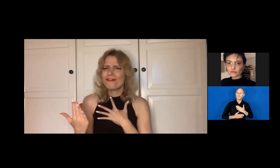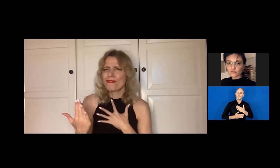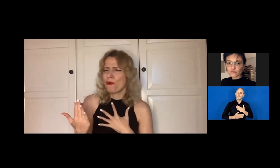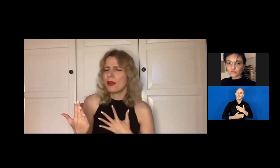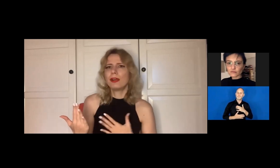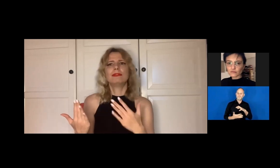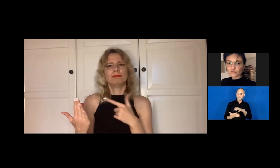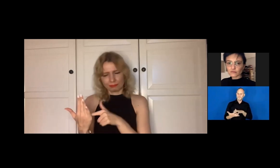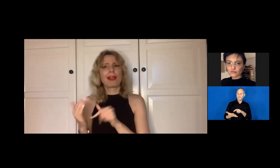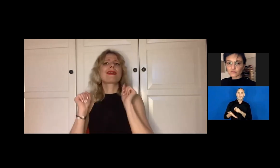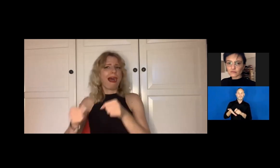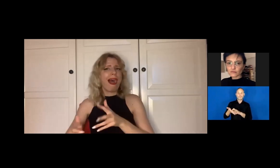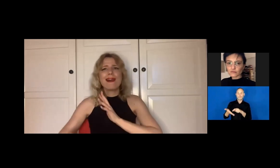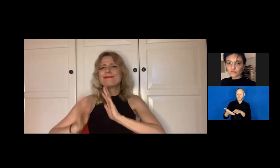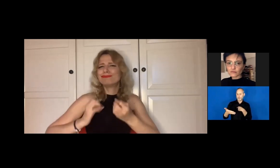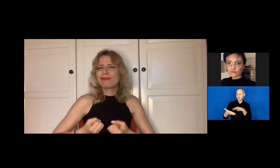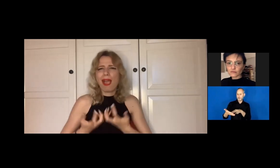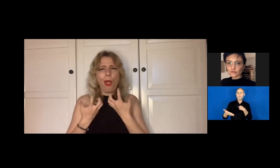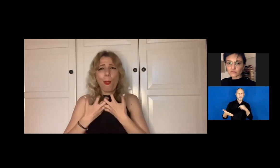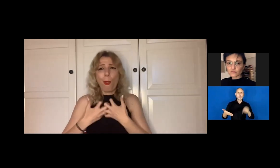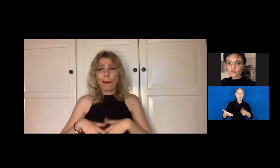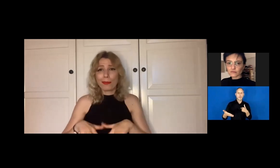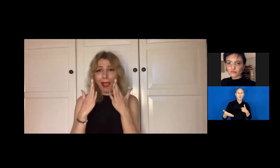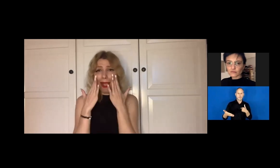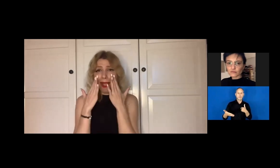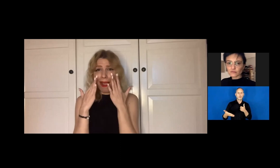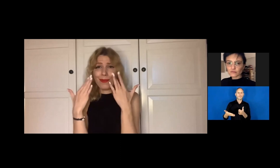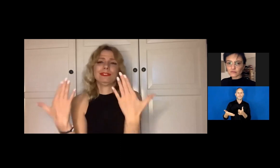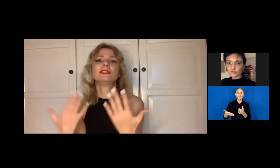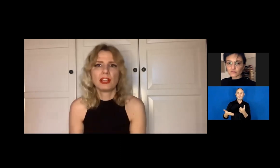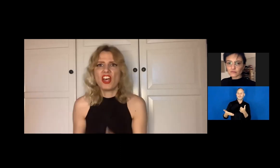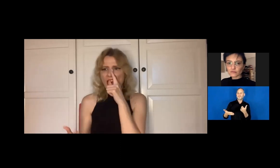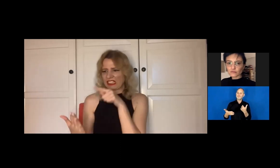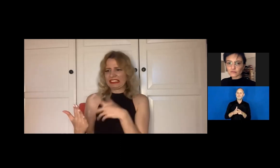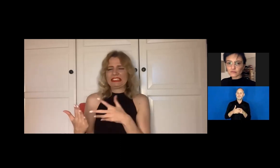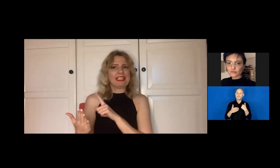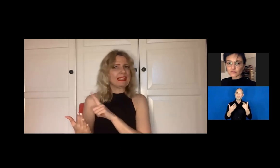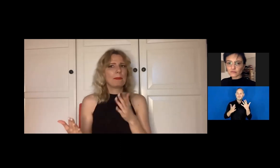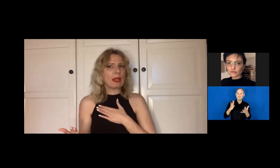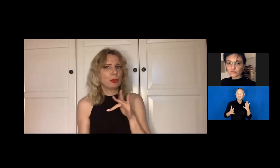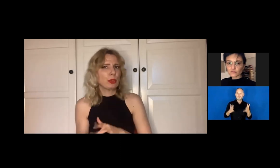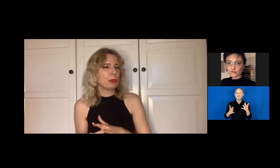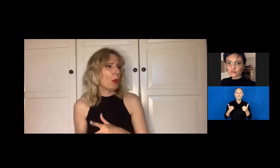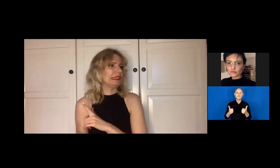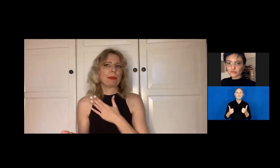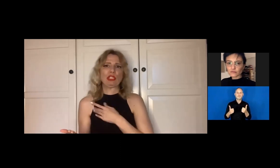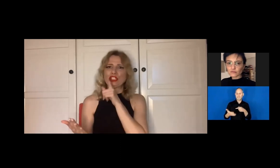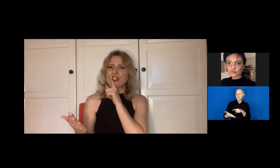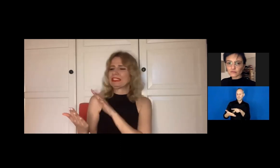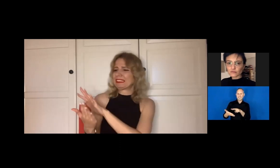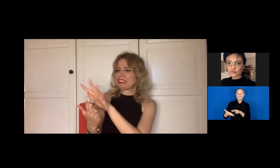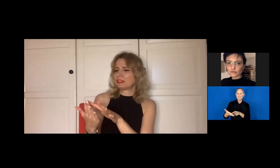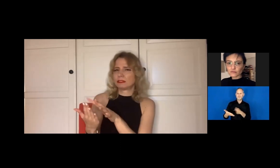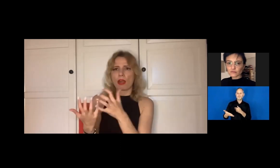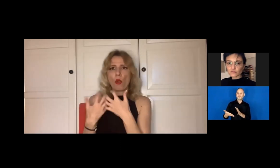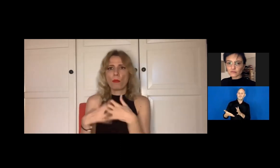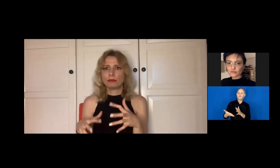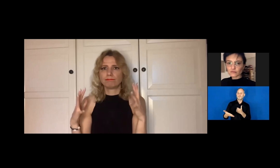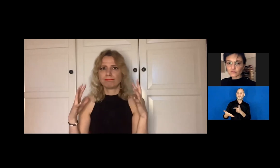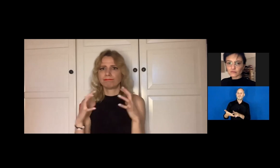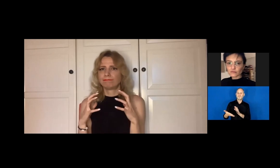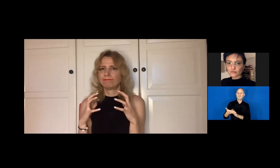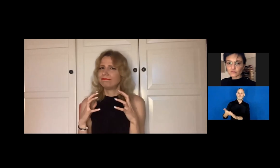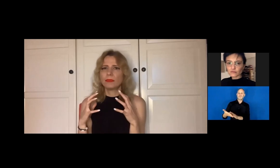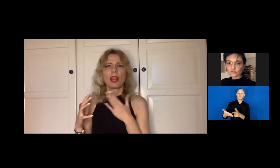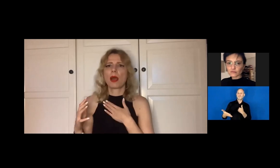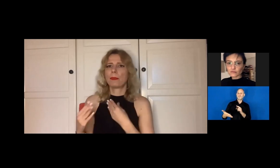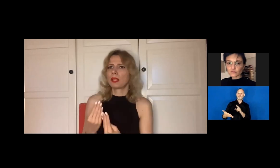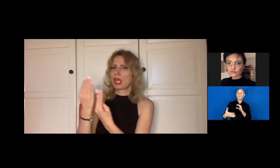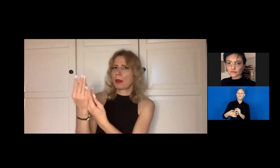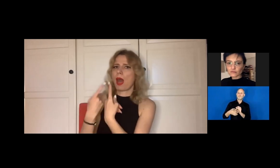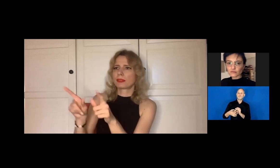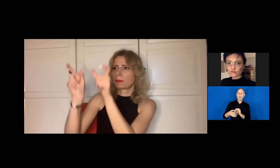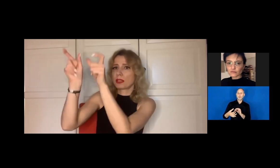If you, however, let the text work with you, if you think about different styles. And then the text and the translation of it